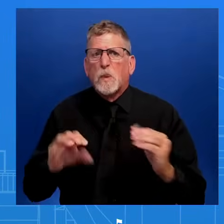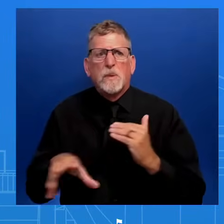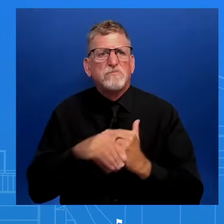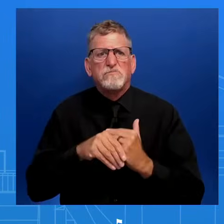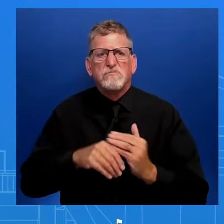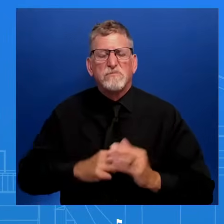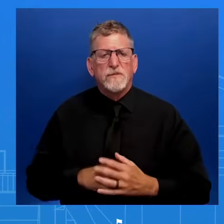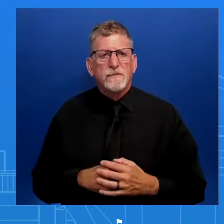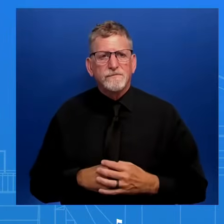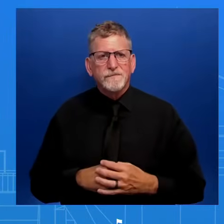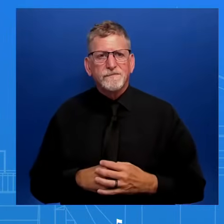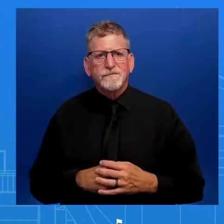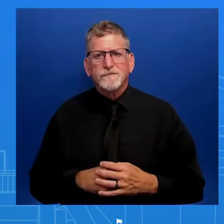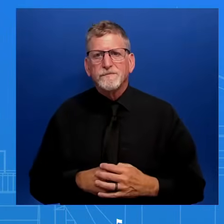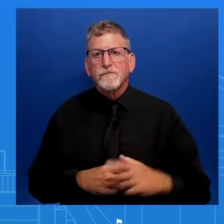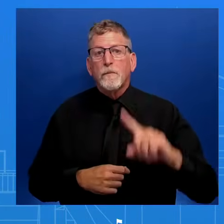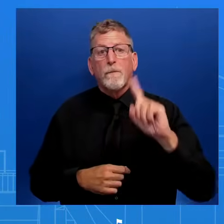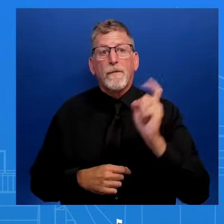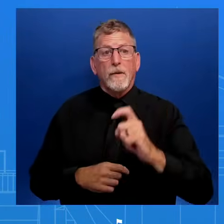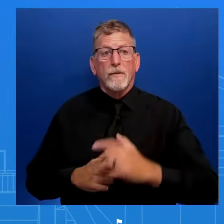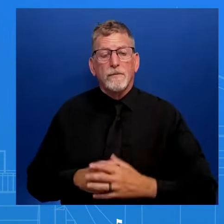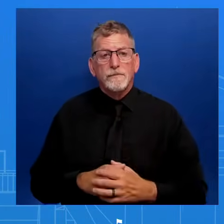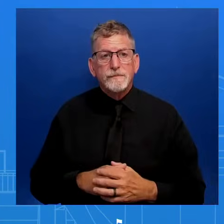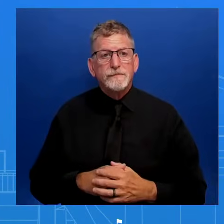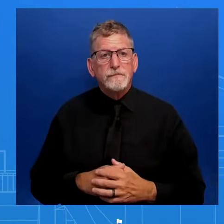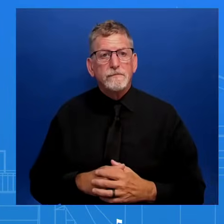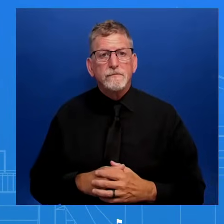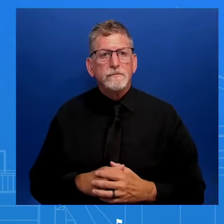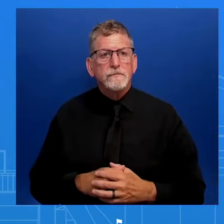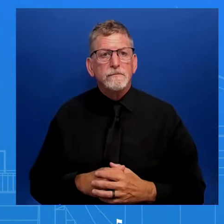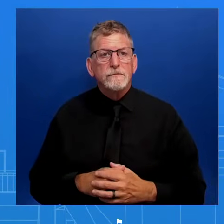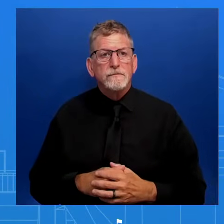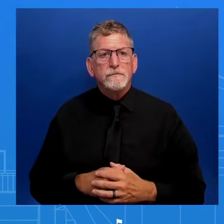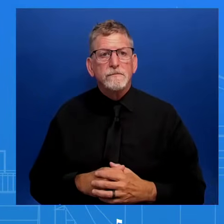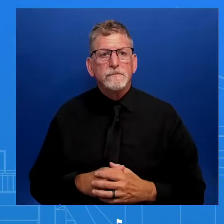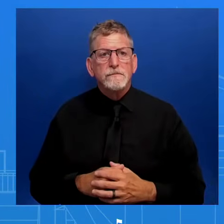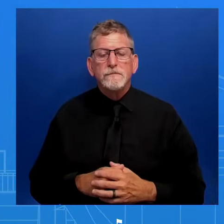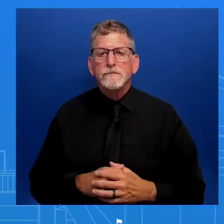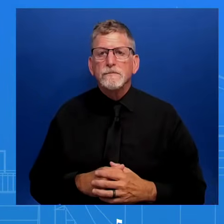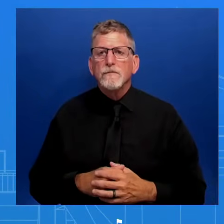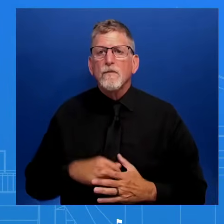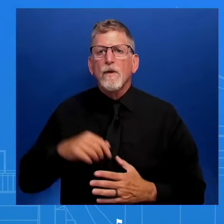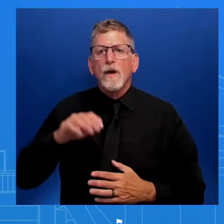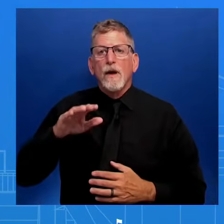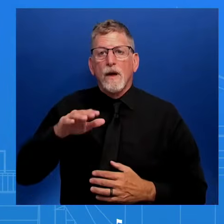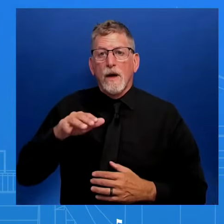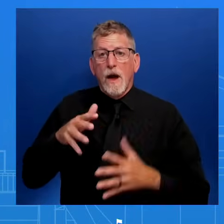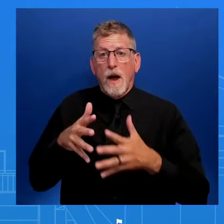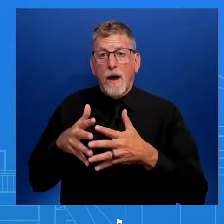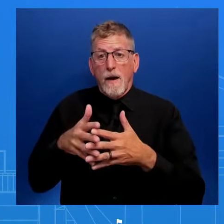it's not a unilateral decision. It is a con- conversation that we have with the other country. So, I can't speak to specifics on that. Go ahead, Brian.